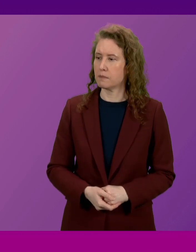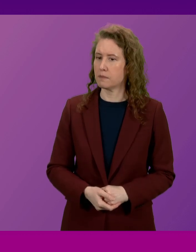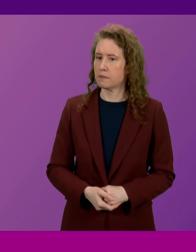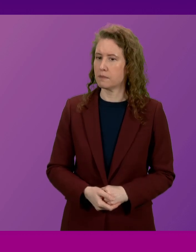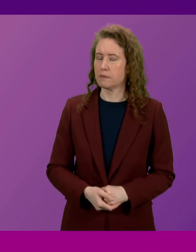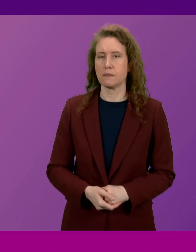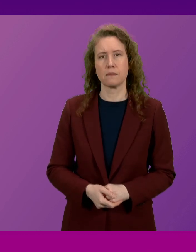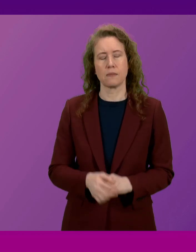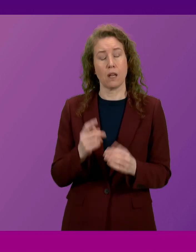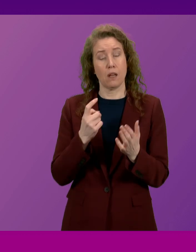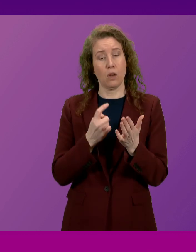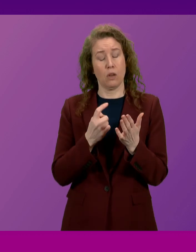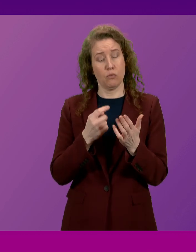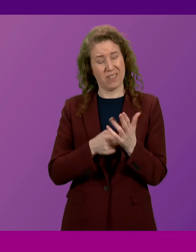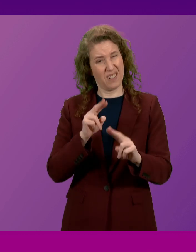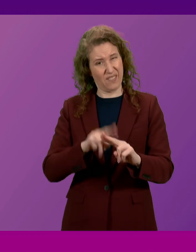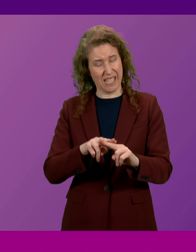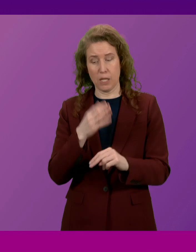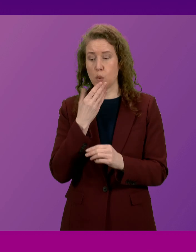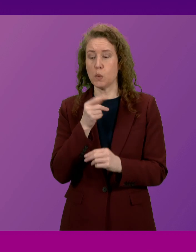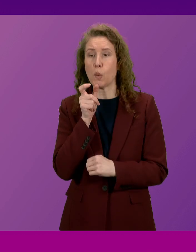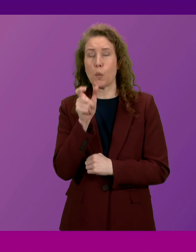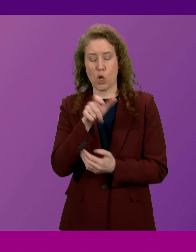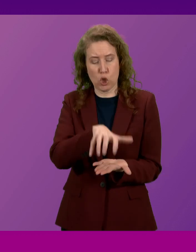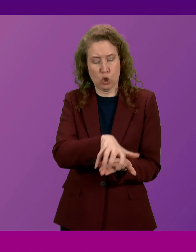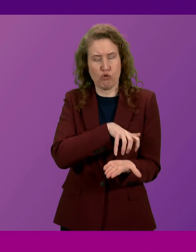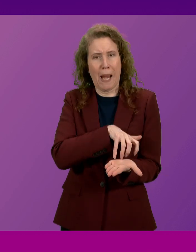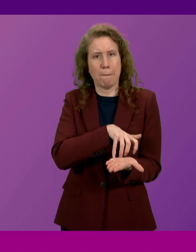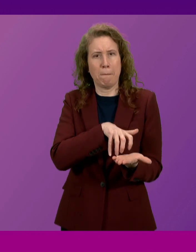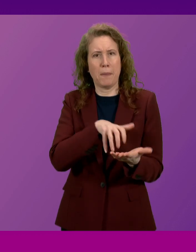Russell Findlay used the term “scraping the bottom of the